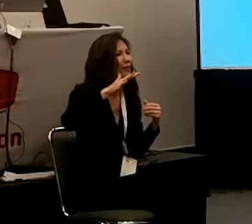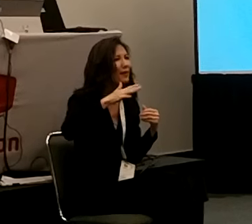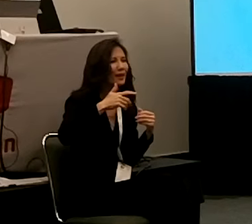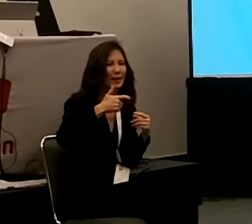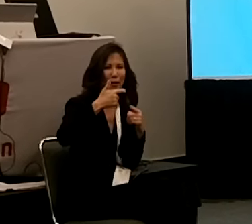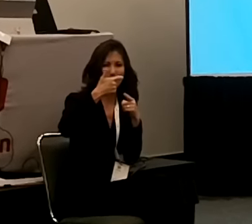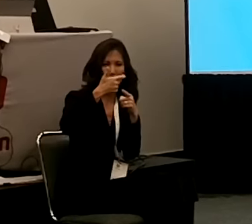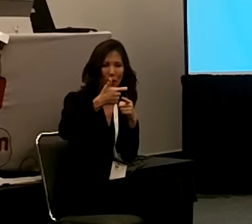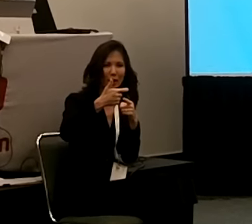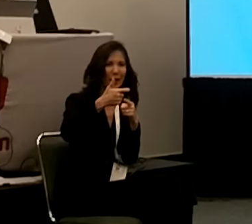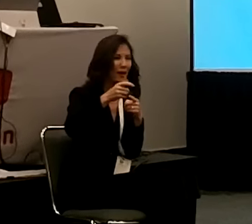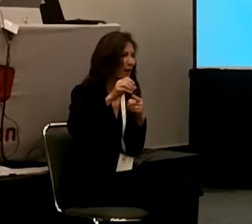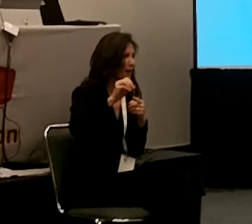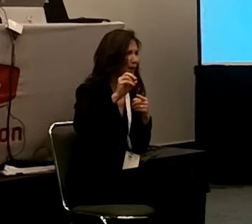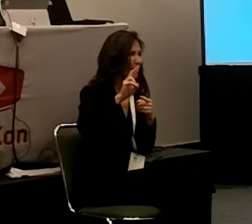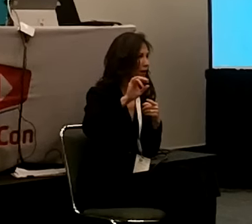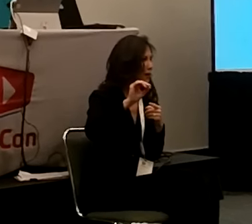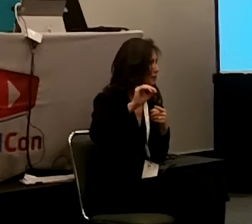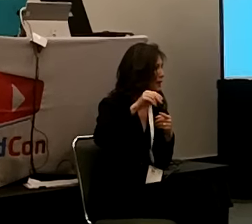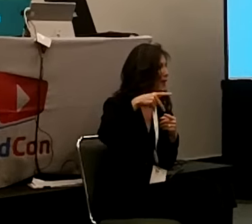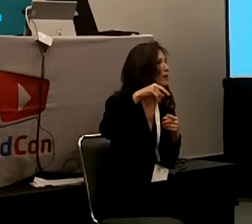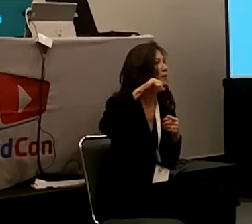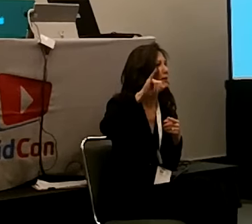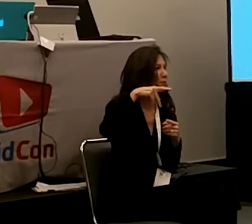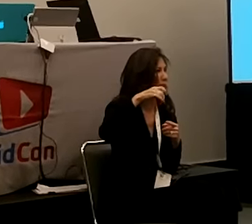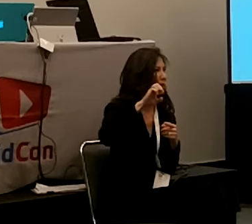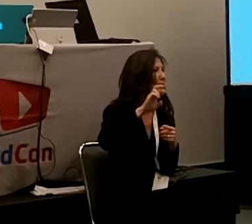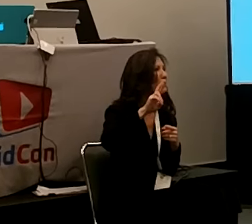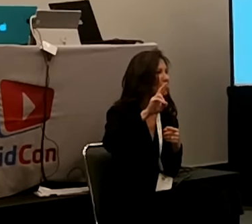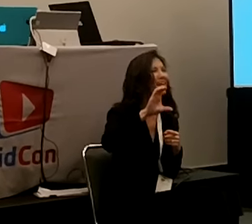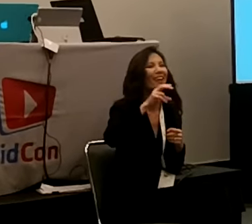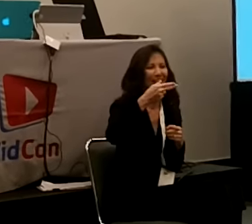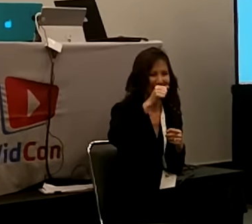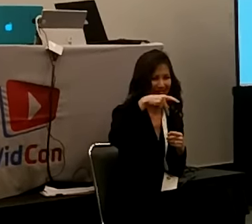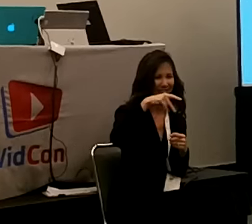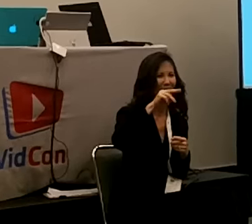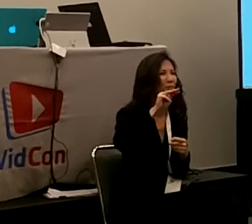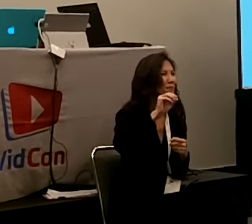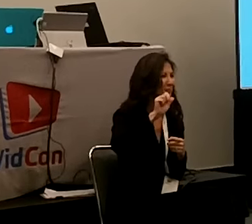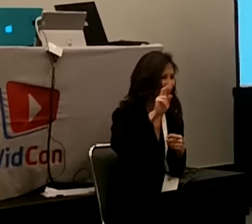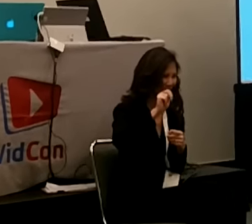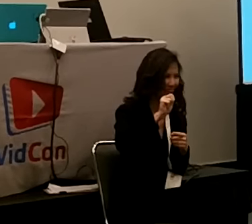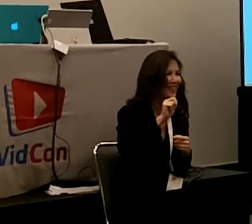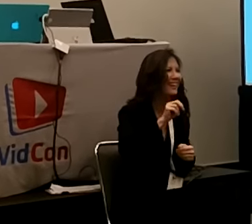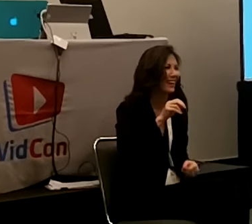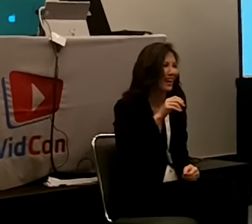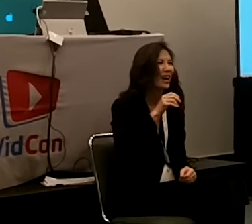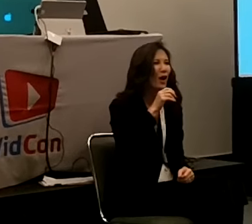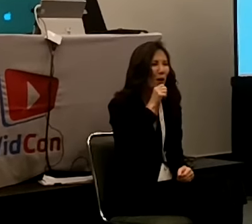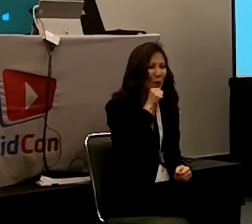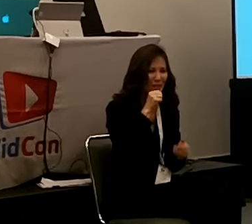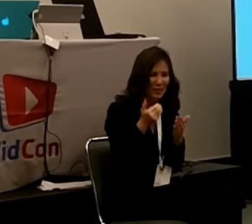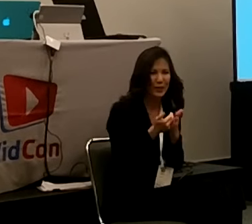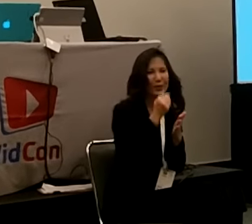in Orange Is the New Black. If you've seen it, if you don't, um, you're not gonna get the joke.